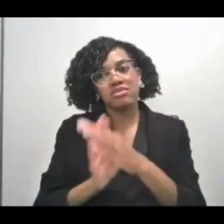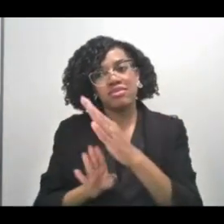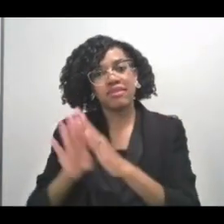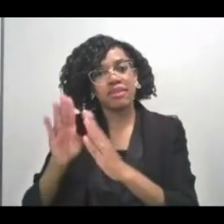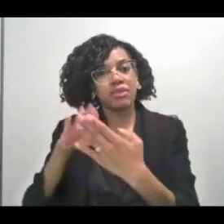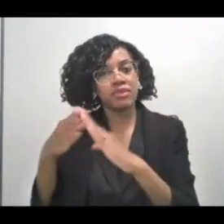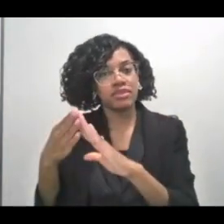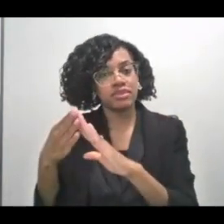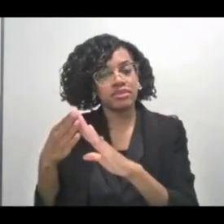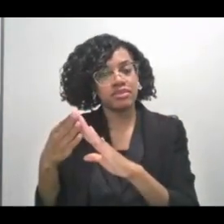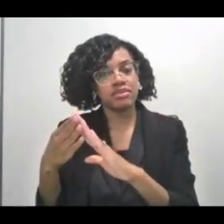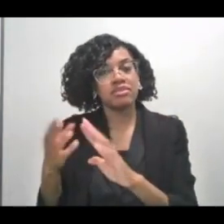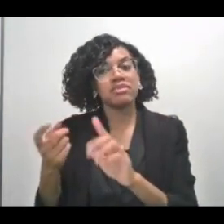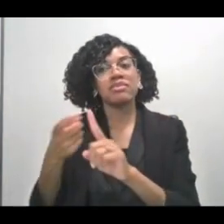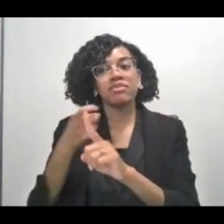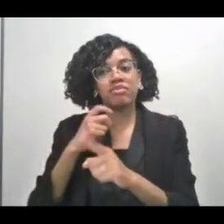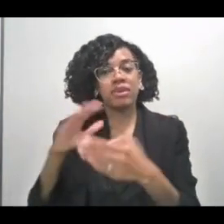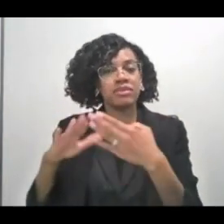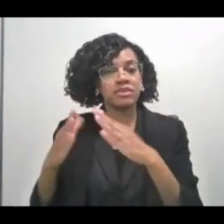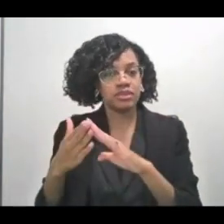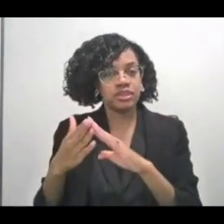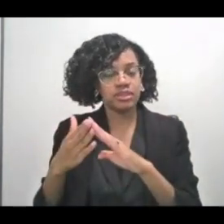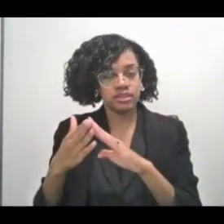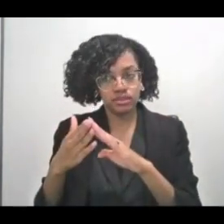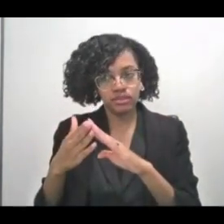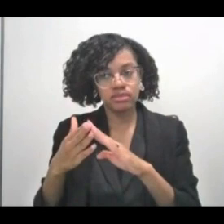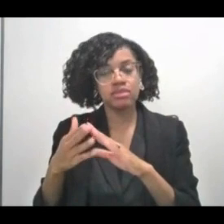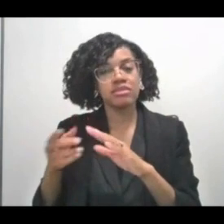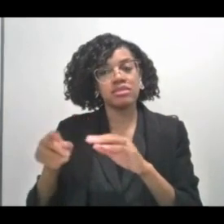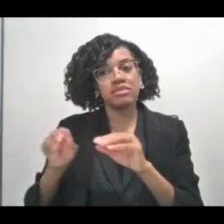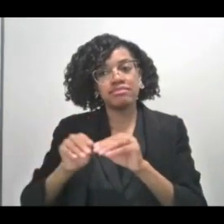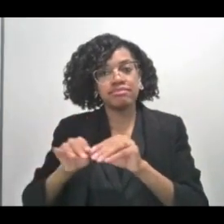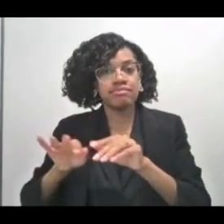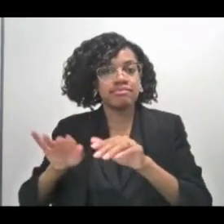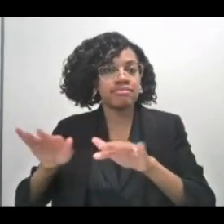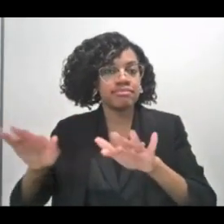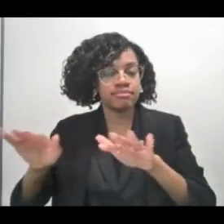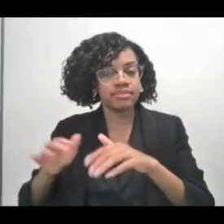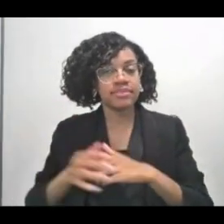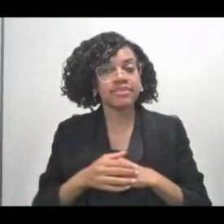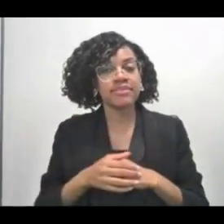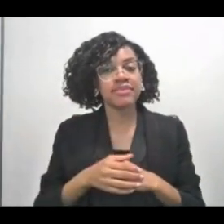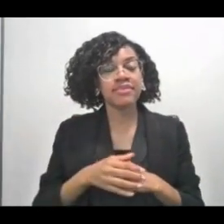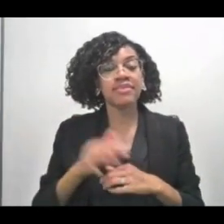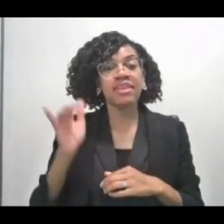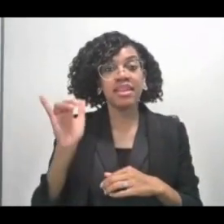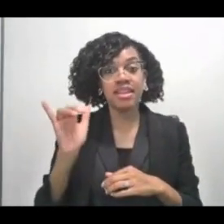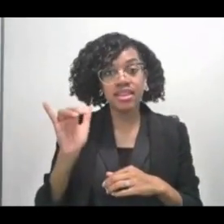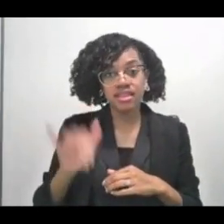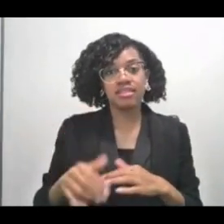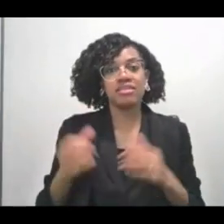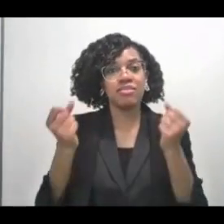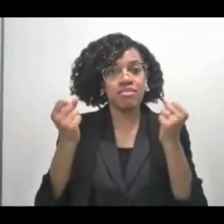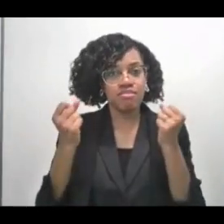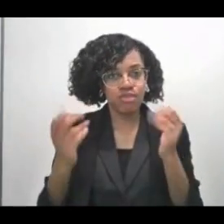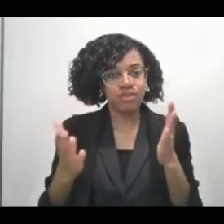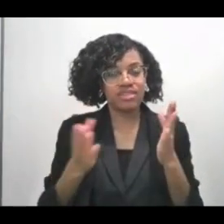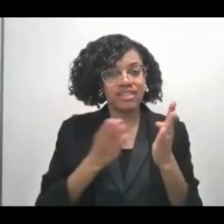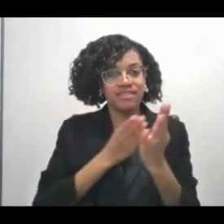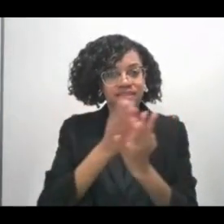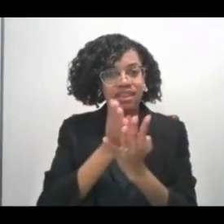community ground up. And that is a multifaceted job role. But it